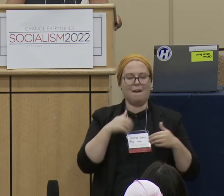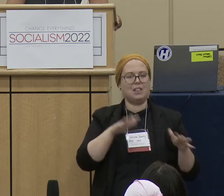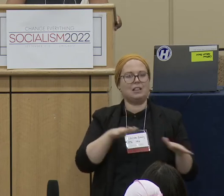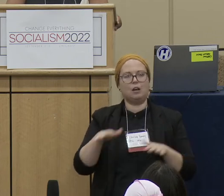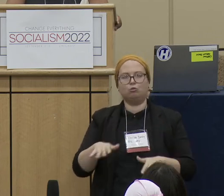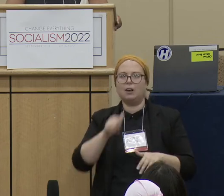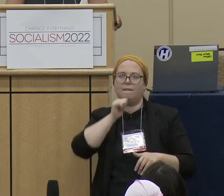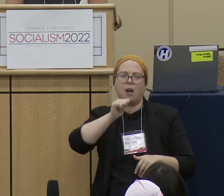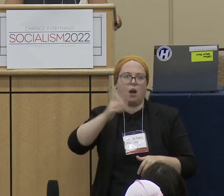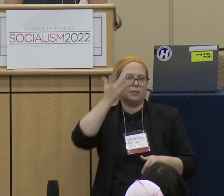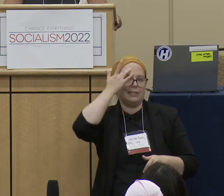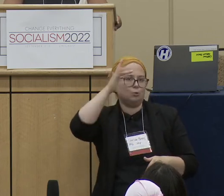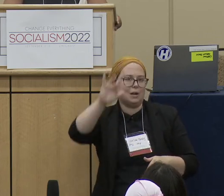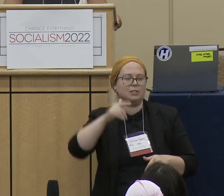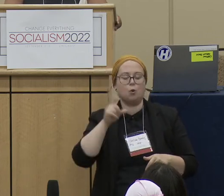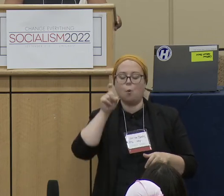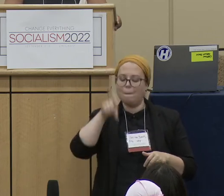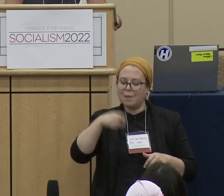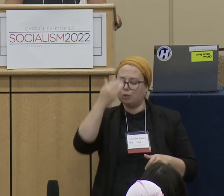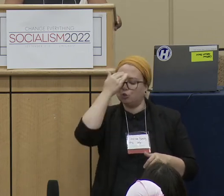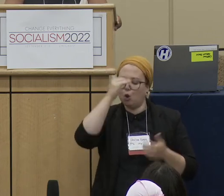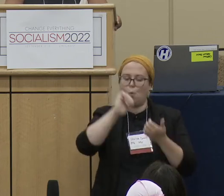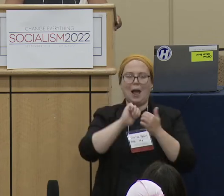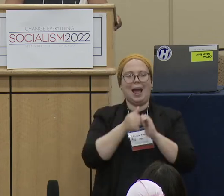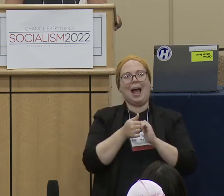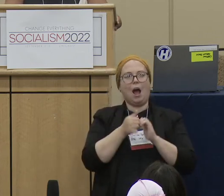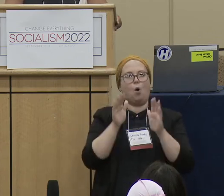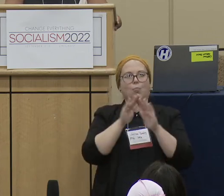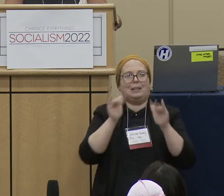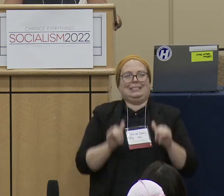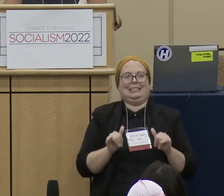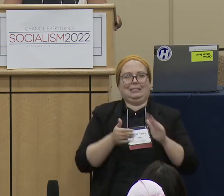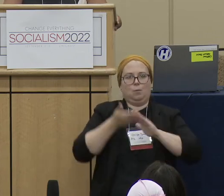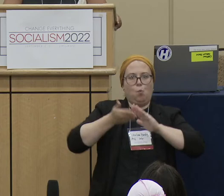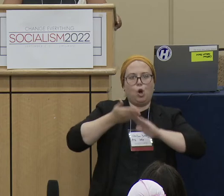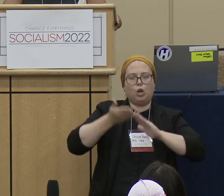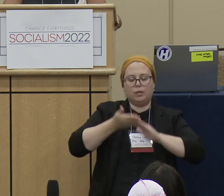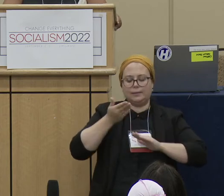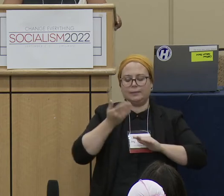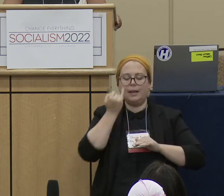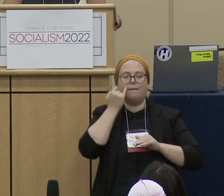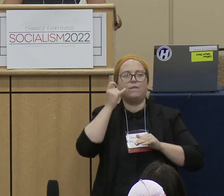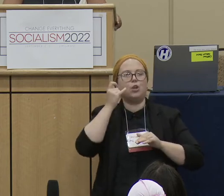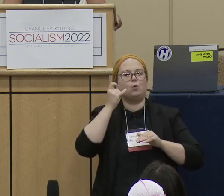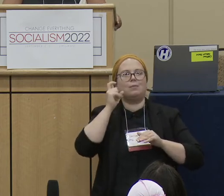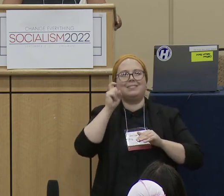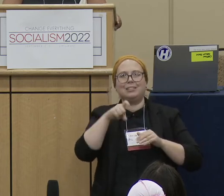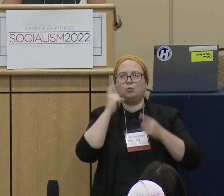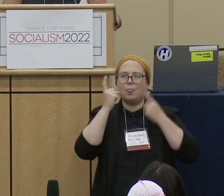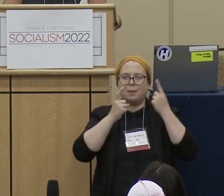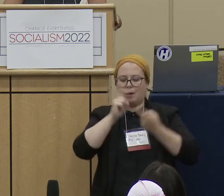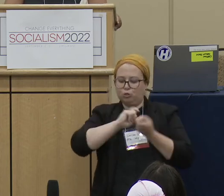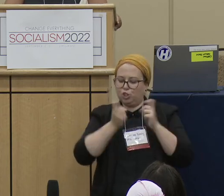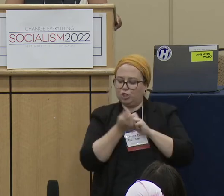the luxury of anti-intellectualism. We need to know how the system works. You think of changing anything,